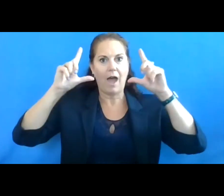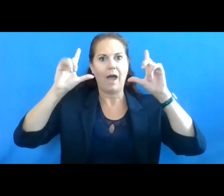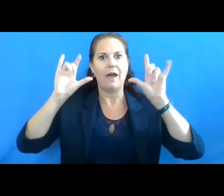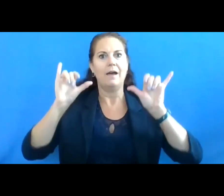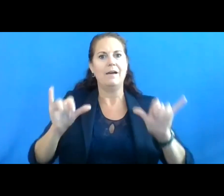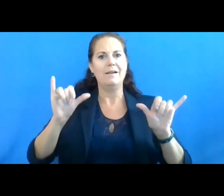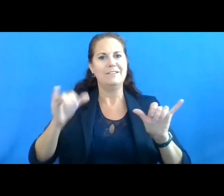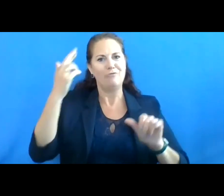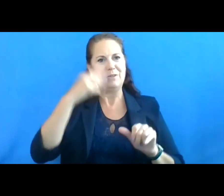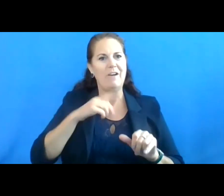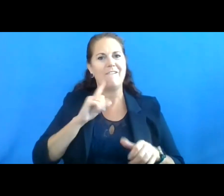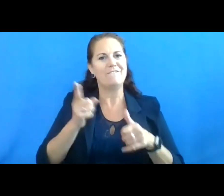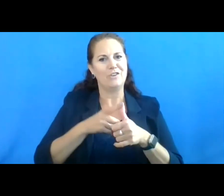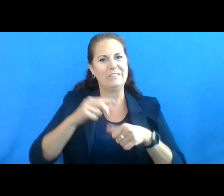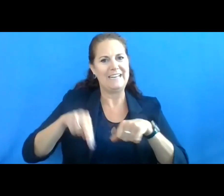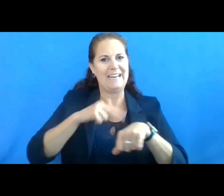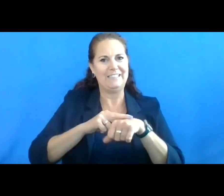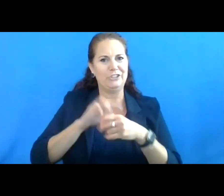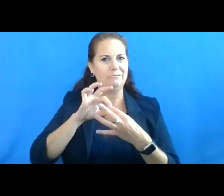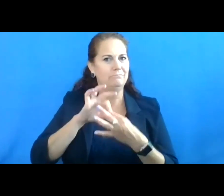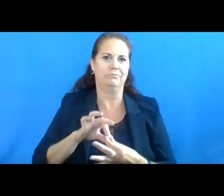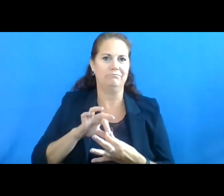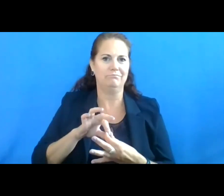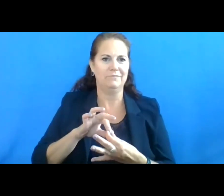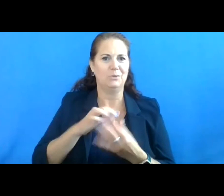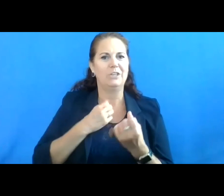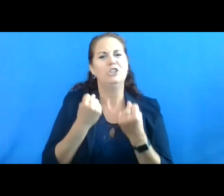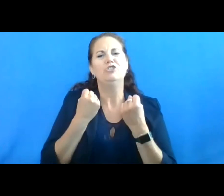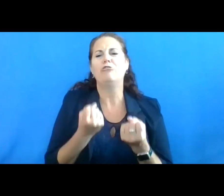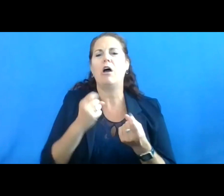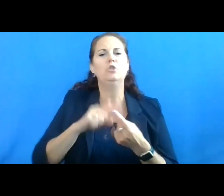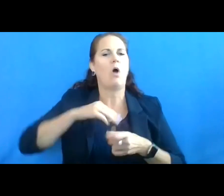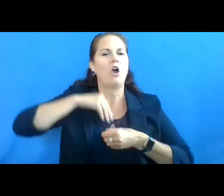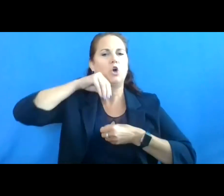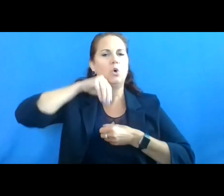are First Nations People and we are strong to the core. It’s who we are.